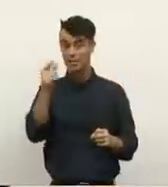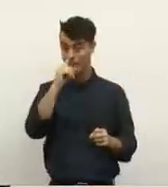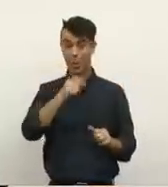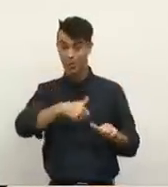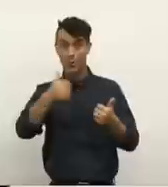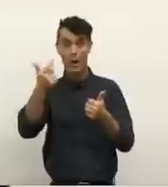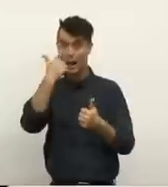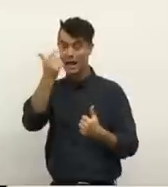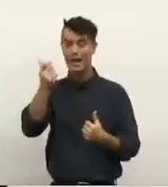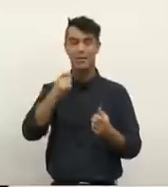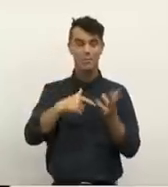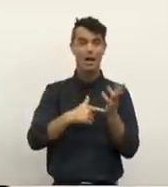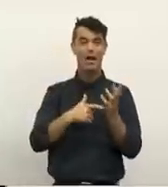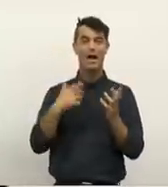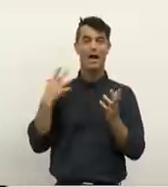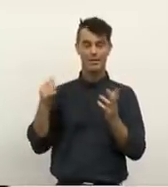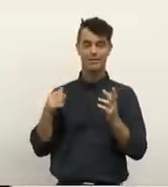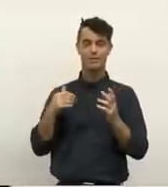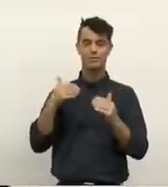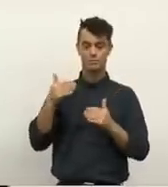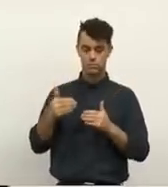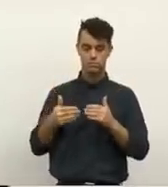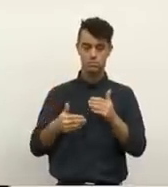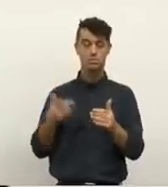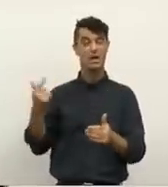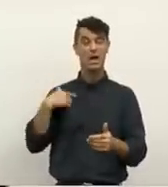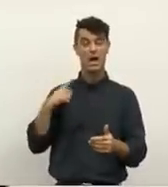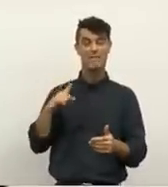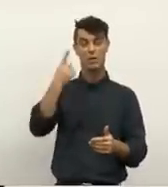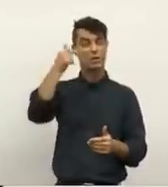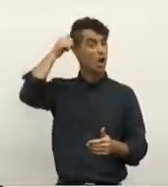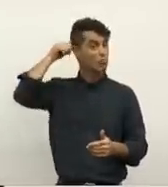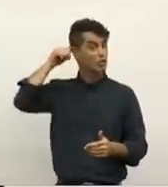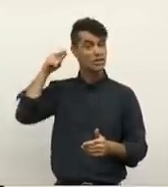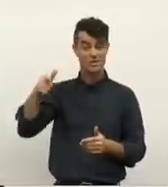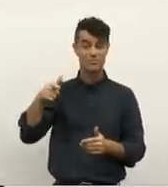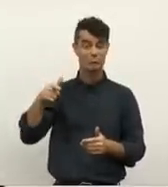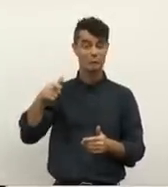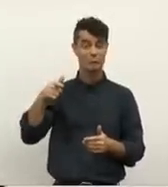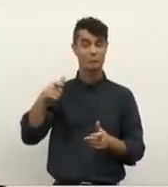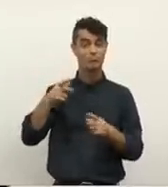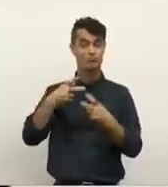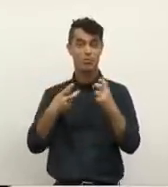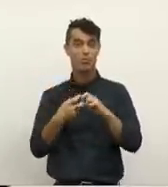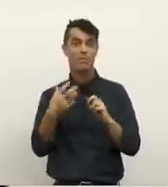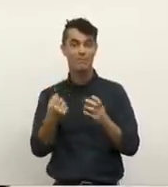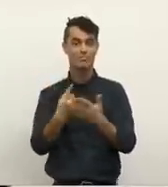So I had complications with the first operation when I had my cochlear implant installed.